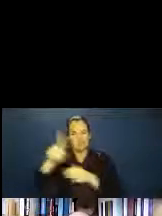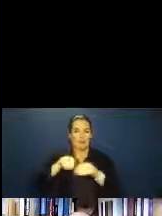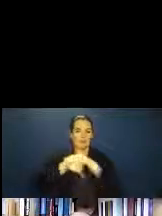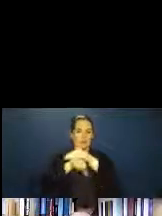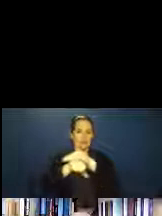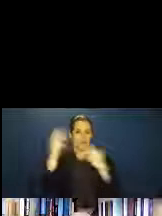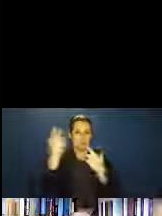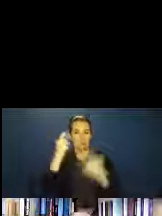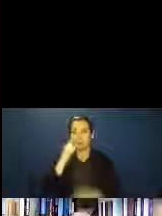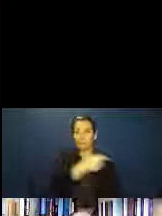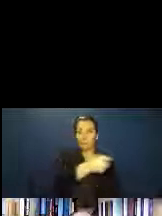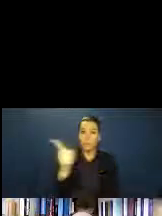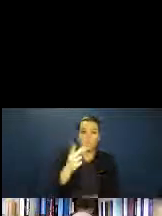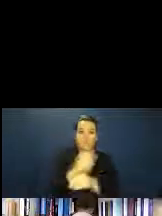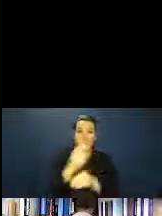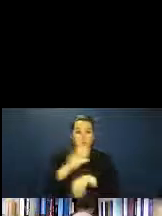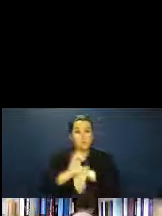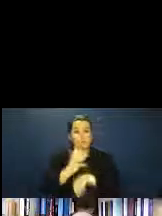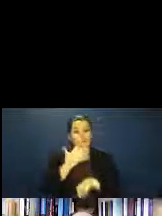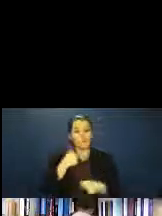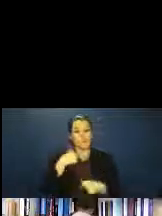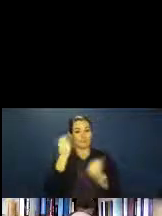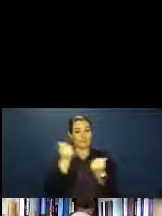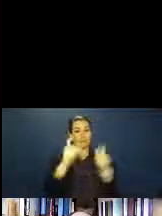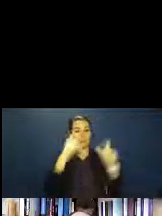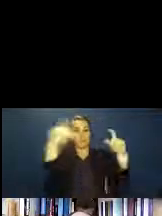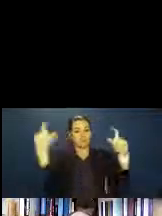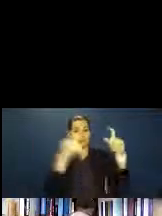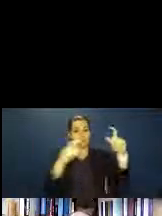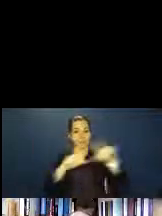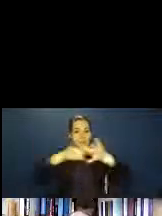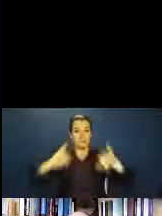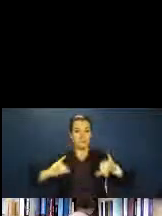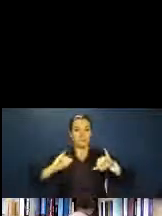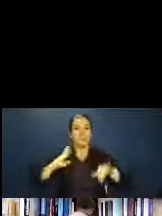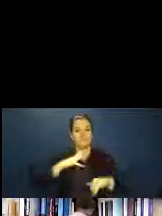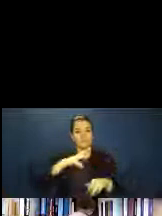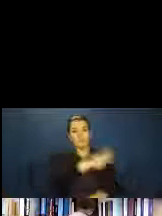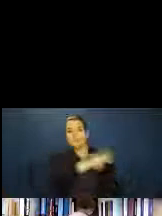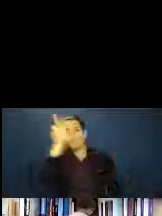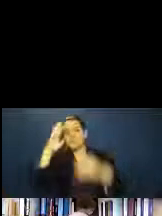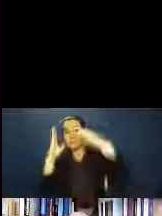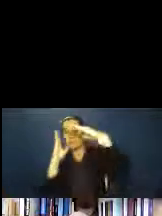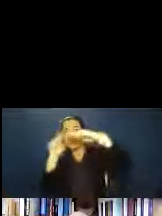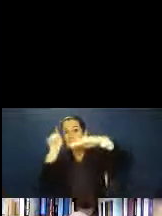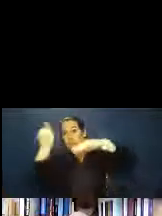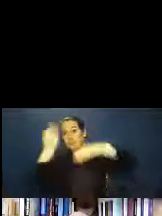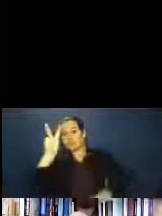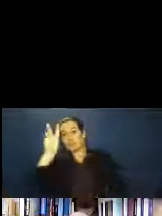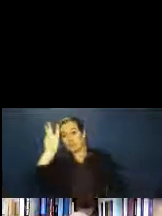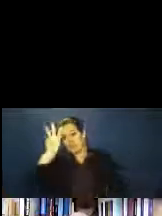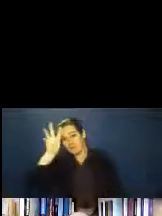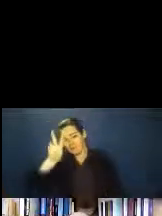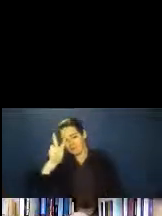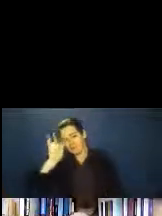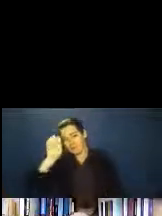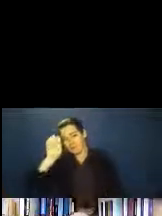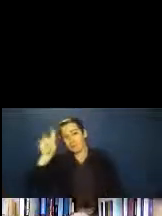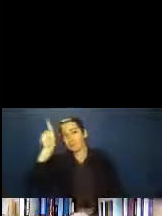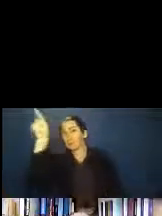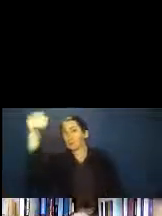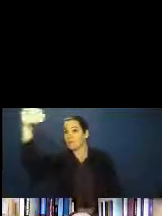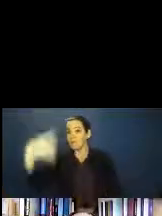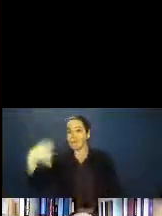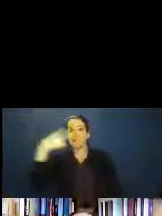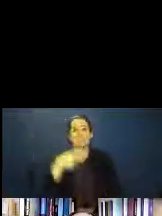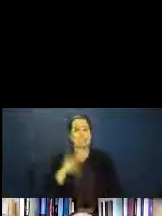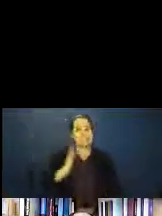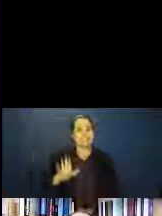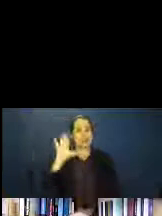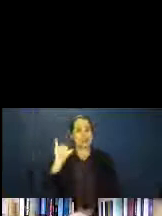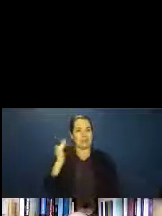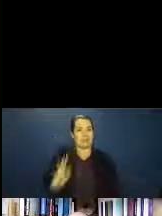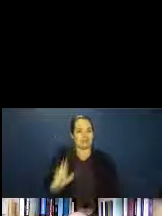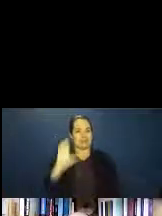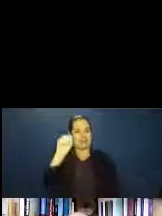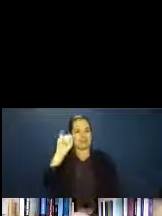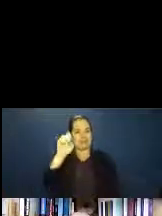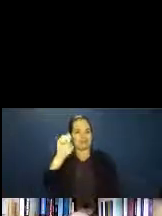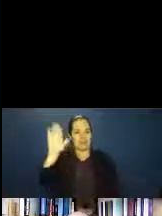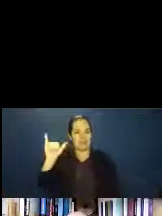We'll have to figure out what's the best. 268. Let me go ahead and get started so that those of you who came on time have the benefit of the full webcast. Just a few up front matters, as well, we are spotlighting the ASL interpreters today for accessibility best practices.